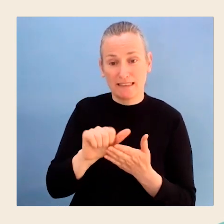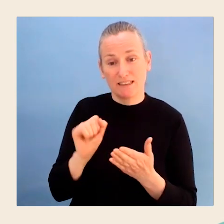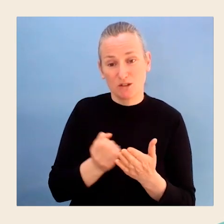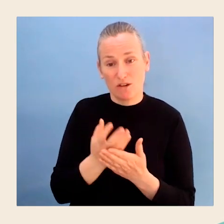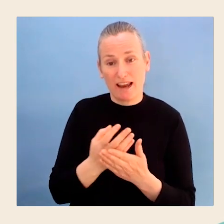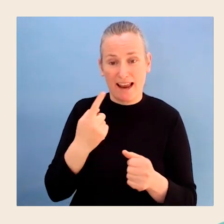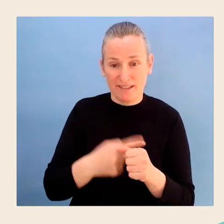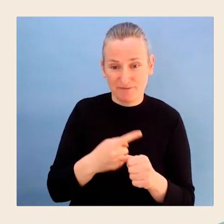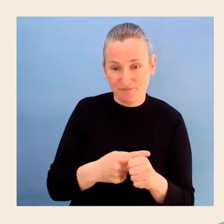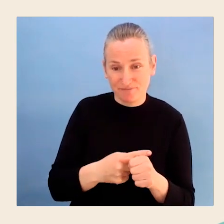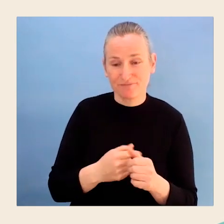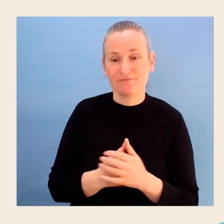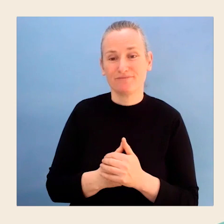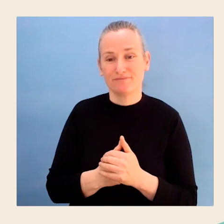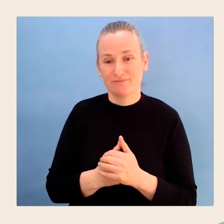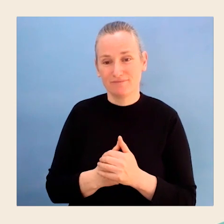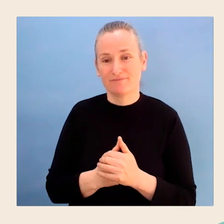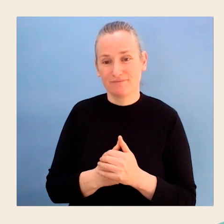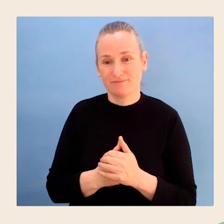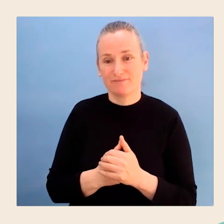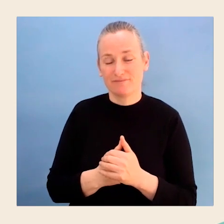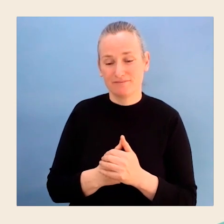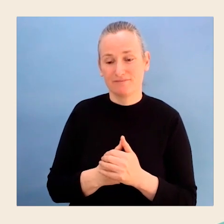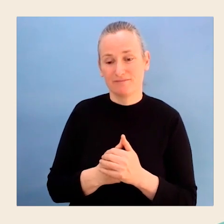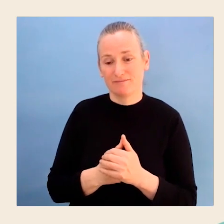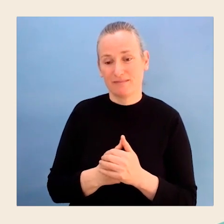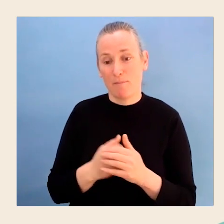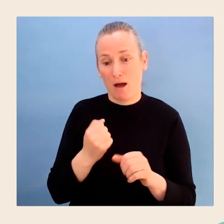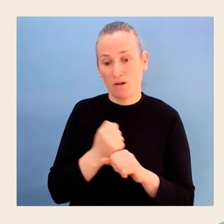I mean, his essay about Benjamin Lay.